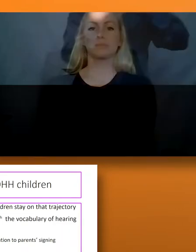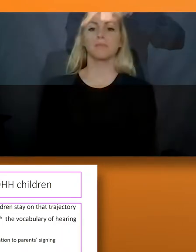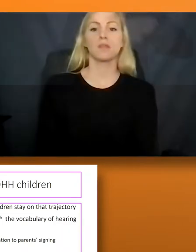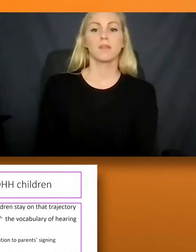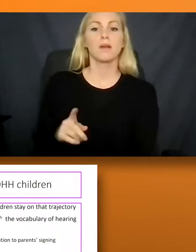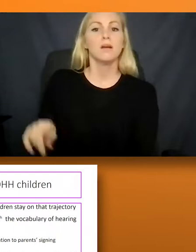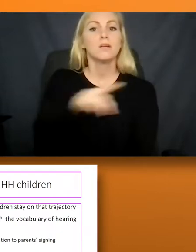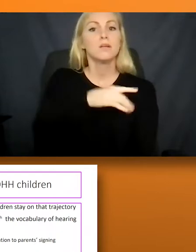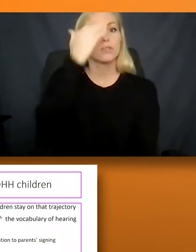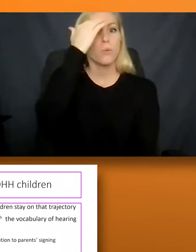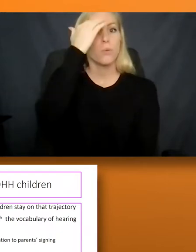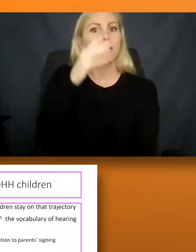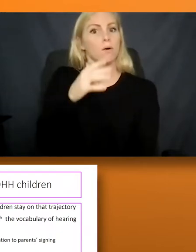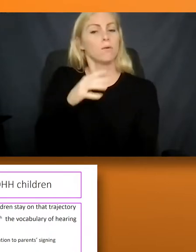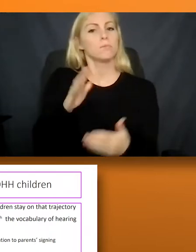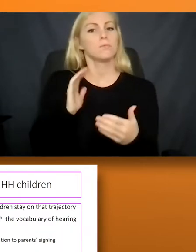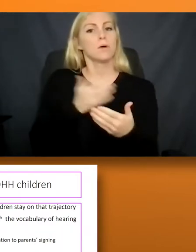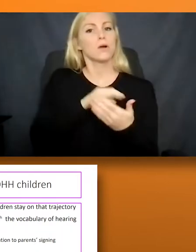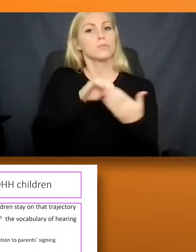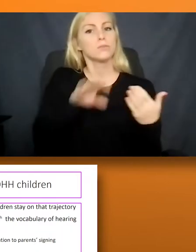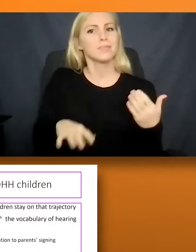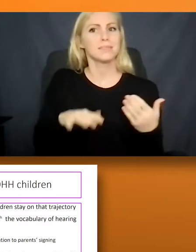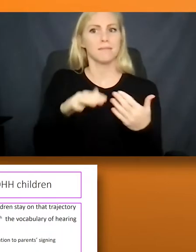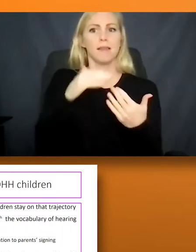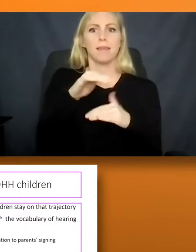We know that our students can get limited input for different reasons.